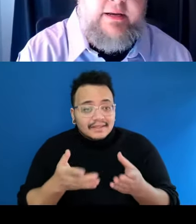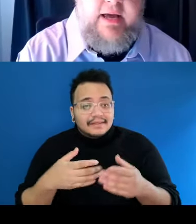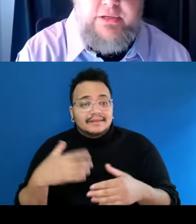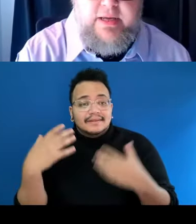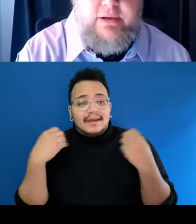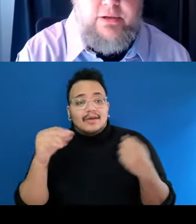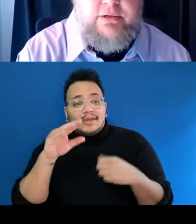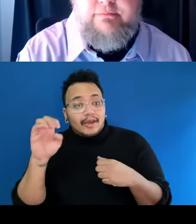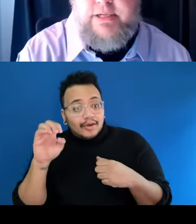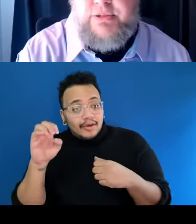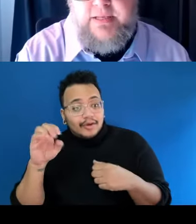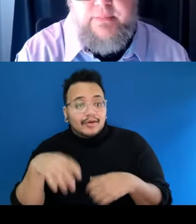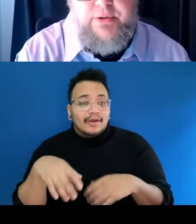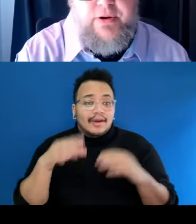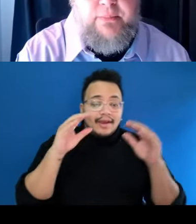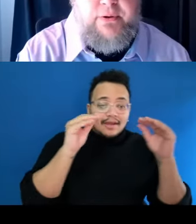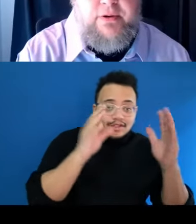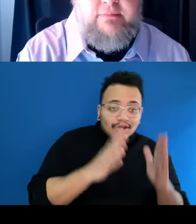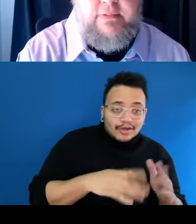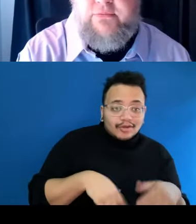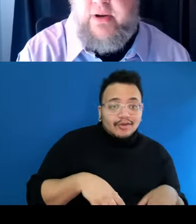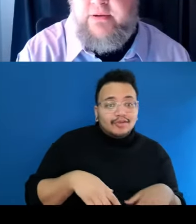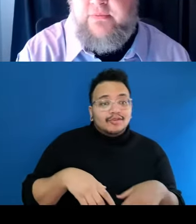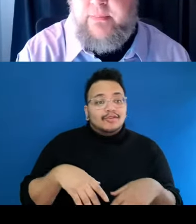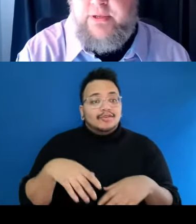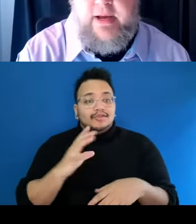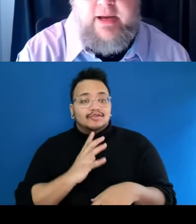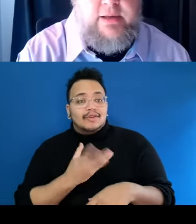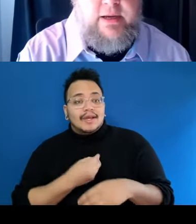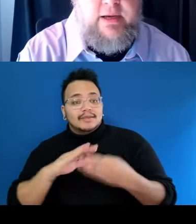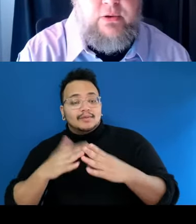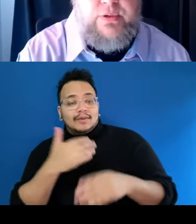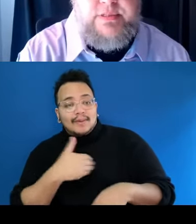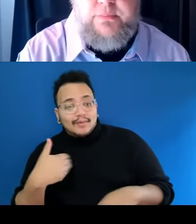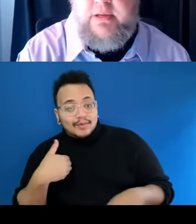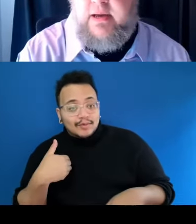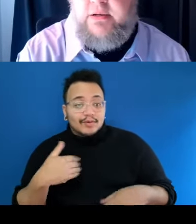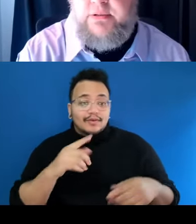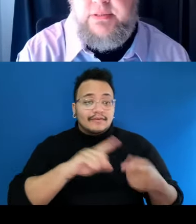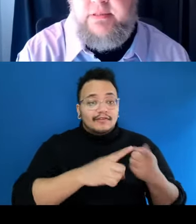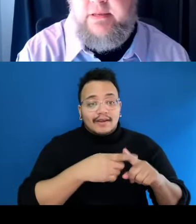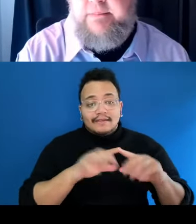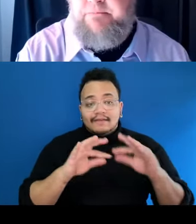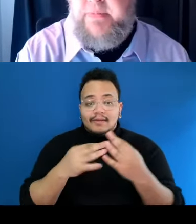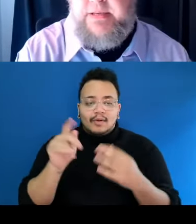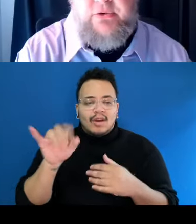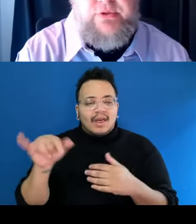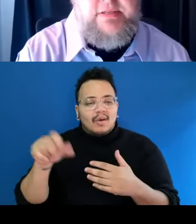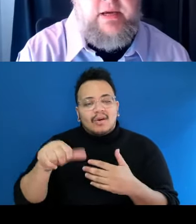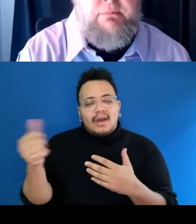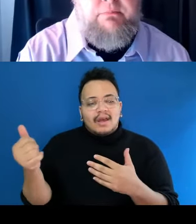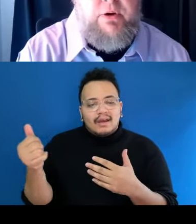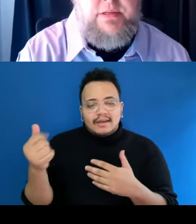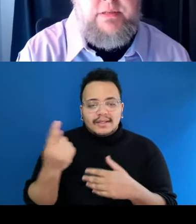an educator, a trans community member, a friend, family or ally or something else. So, if we just take a moment